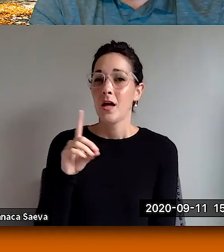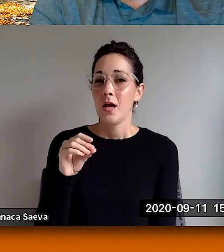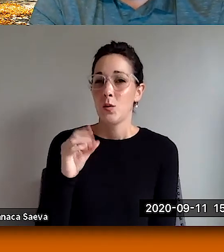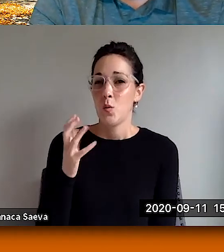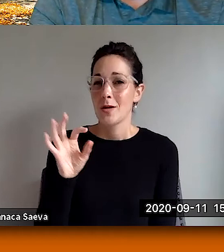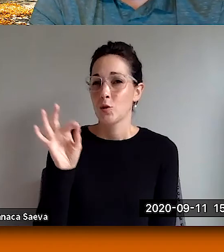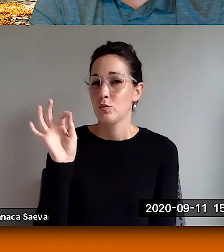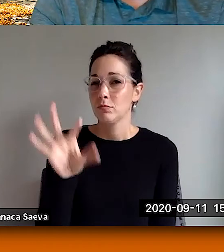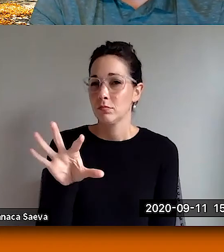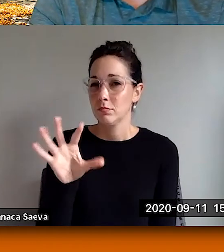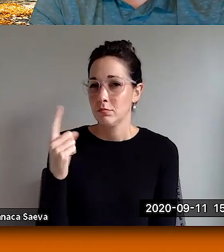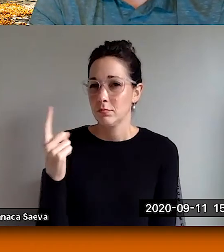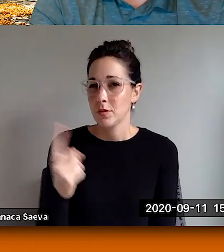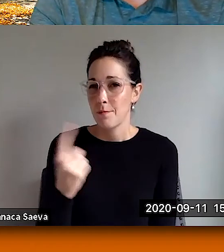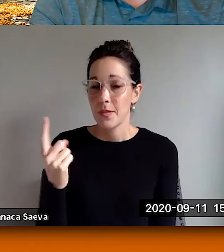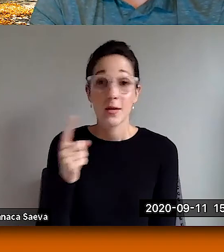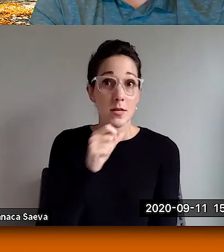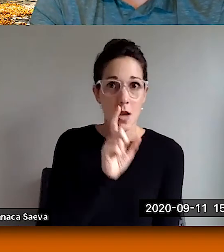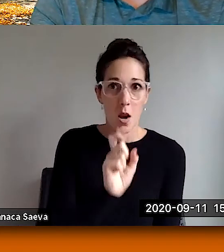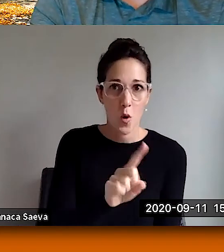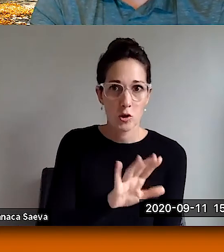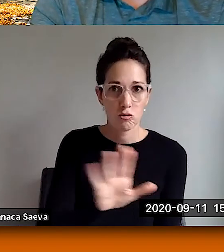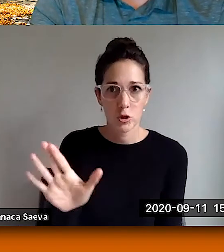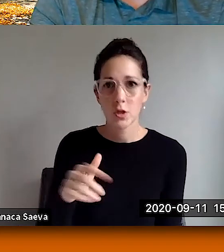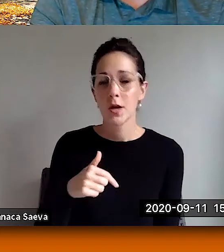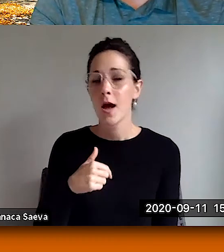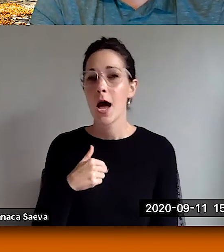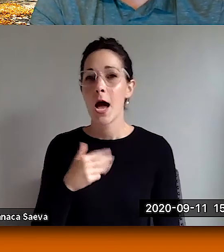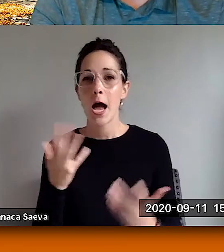This isn't a question. This is just me giving some more information,